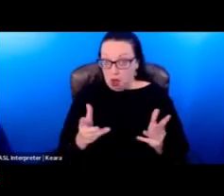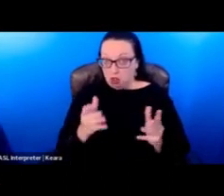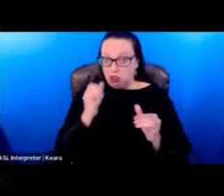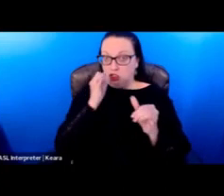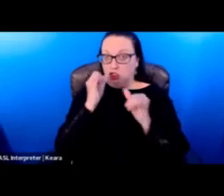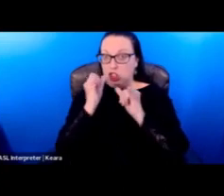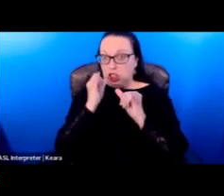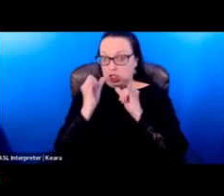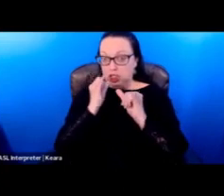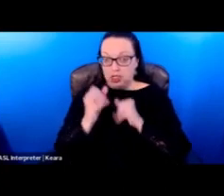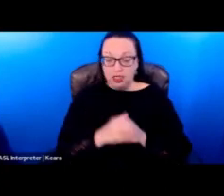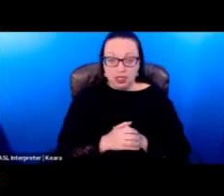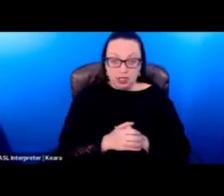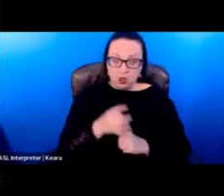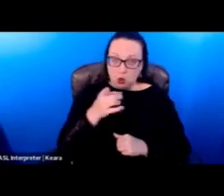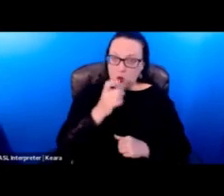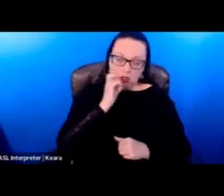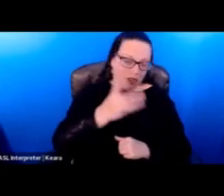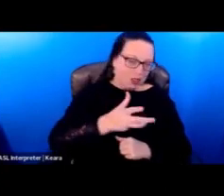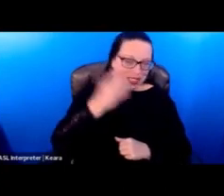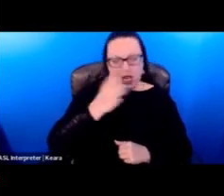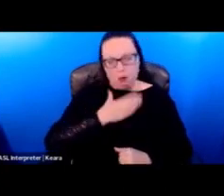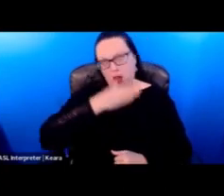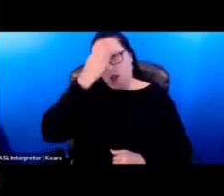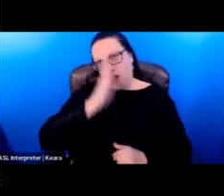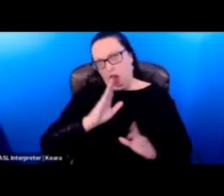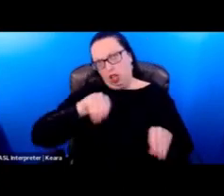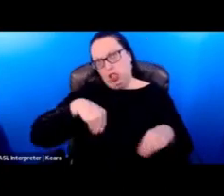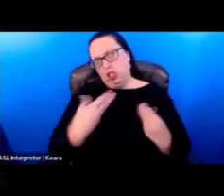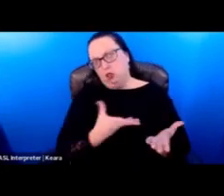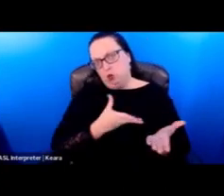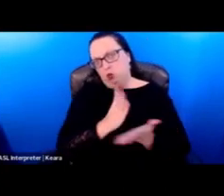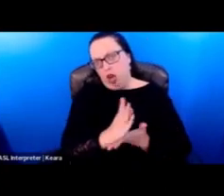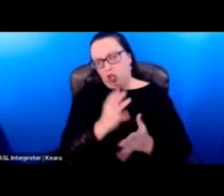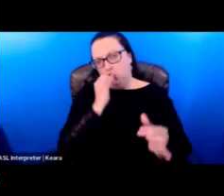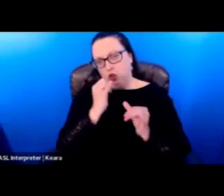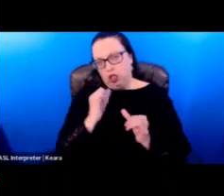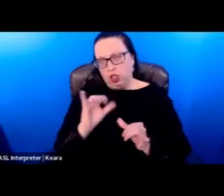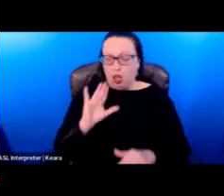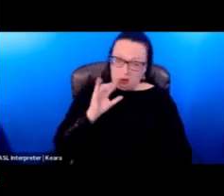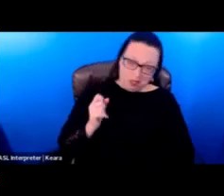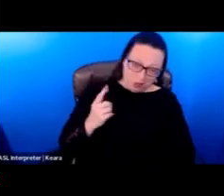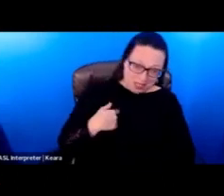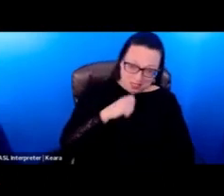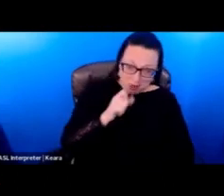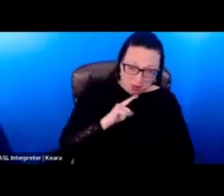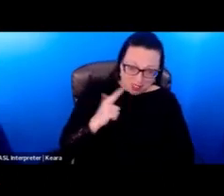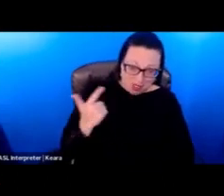to take away my God given right to drink. Now, mind you, I wasn't even 21 yet. But, you know, it was my God given right.